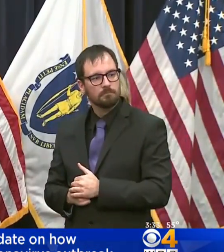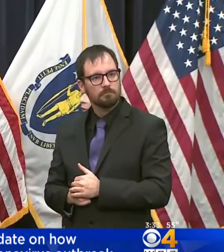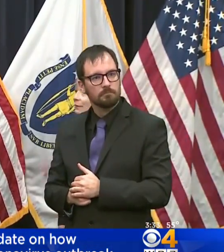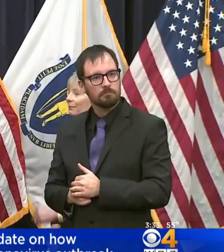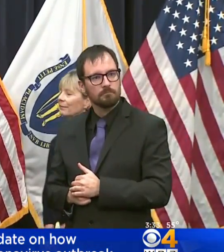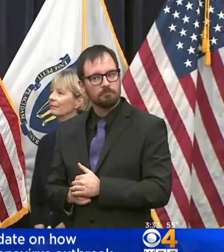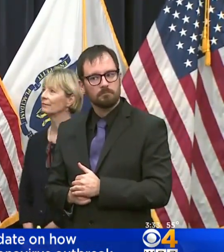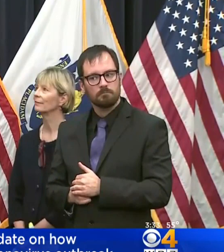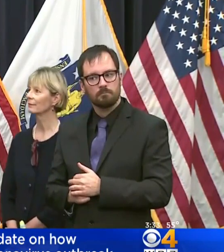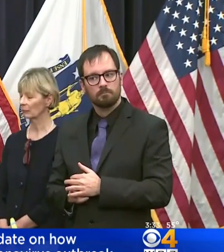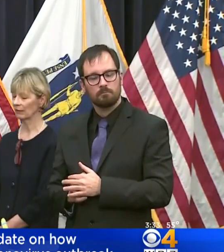I WILL NOT DO IT ALL BY MYSELF.